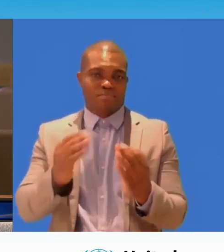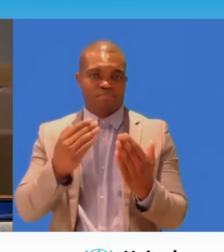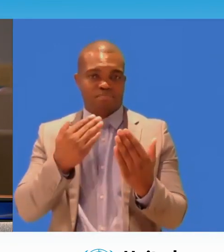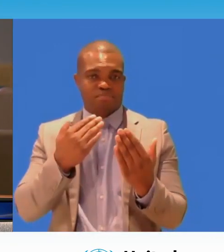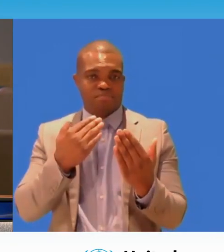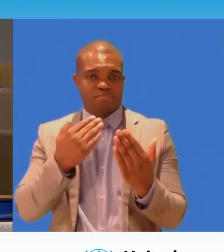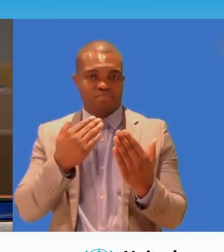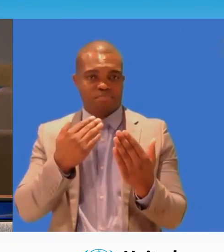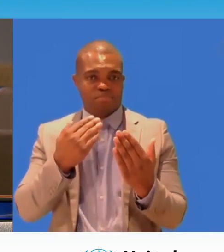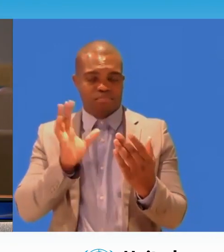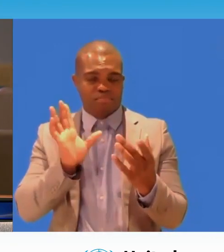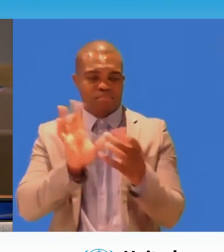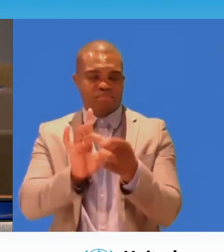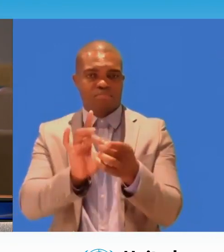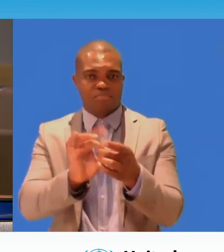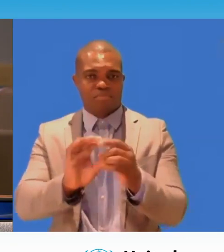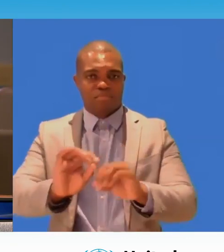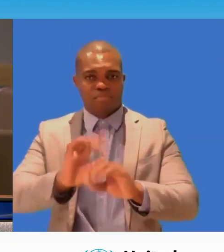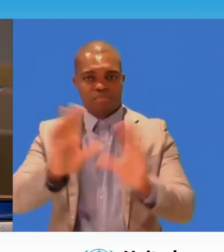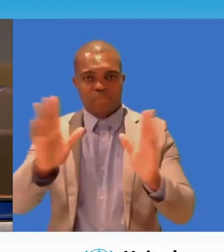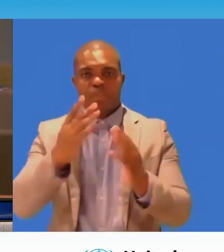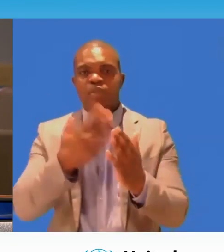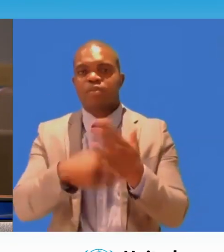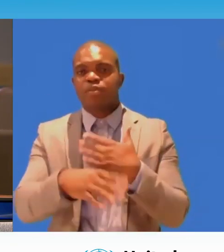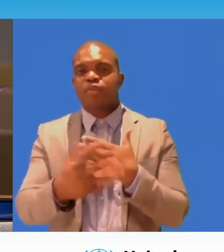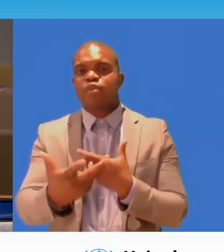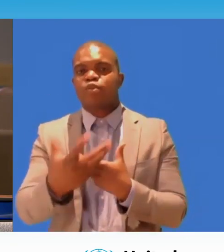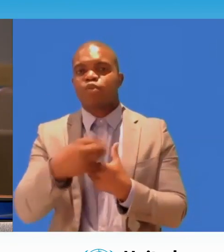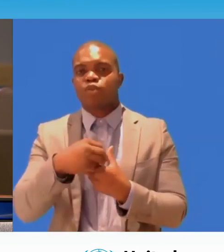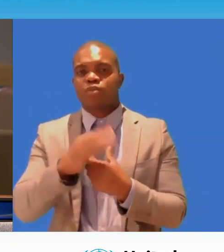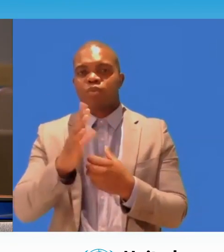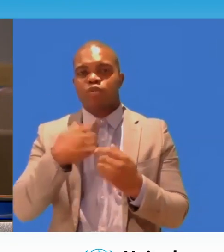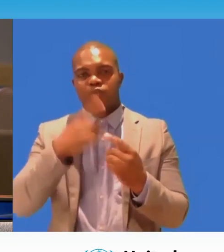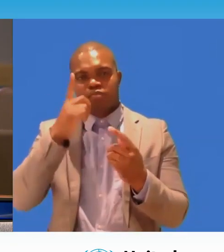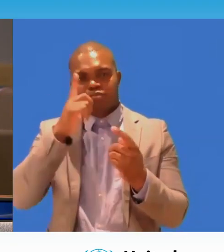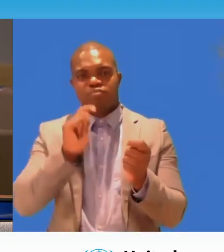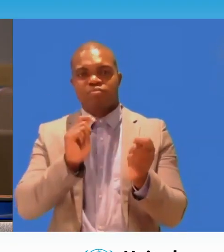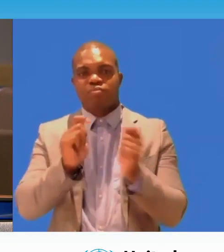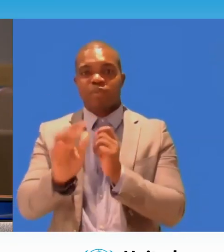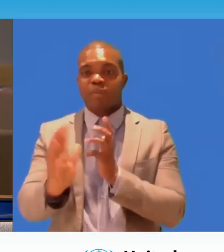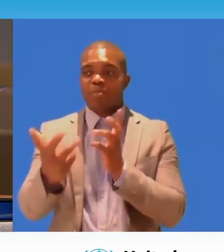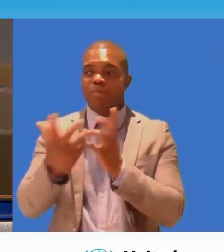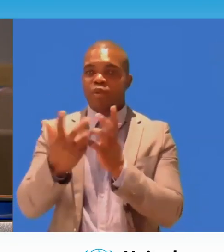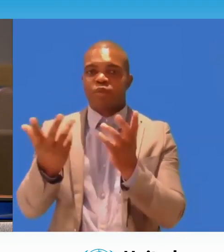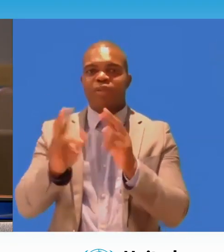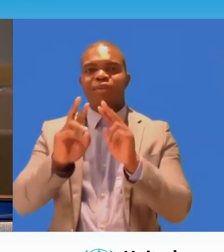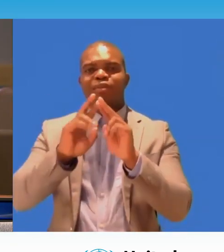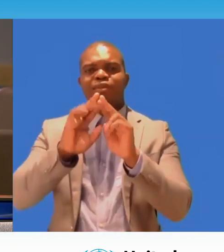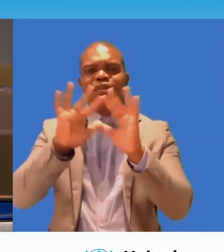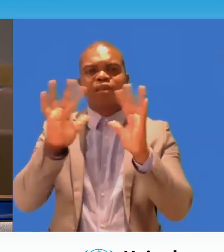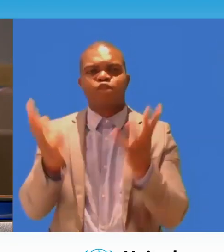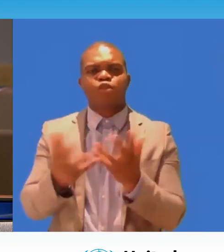urgency of mainstreaming RS and needs the people with disabilities across all Global